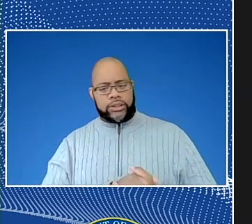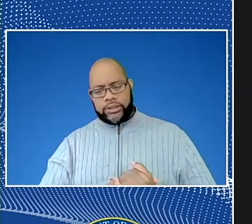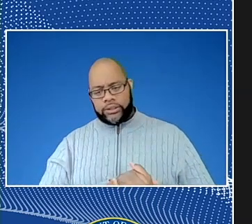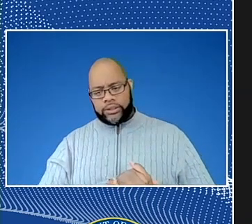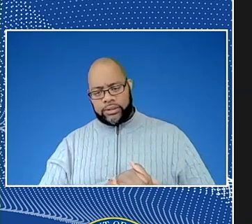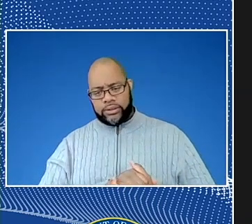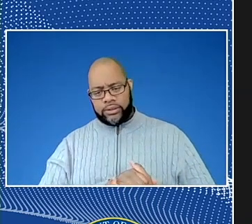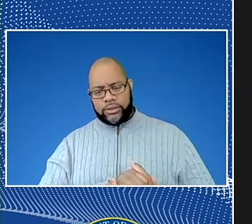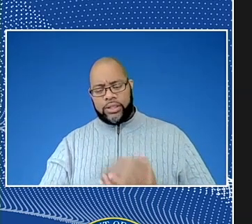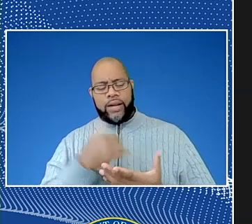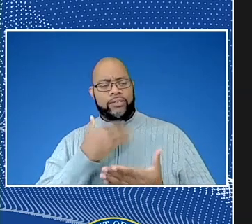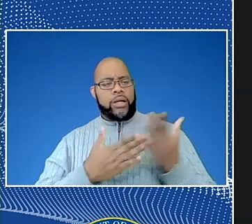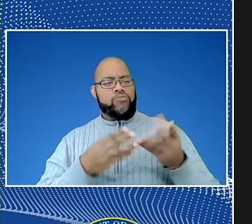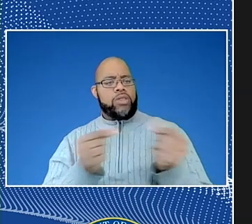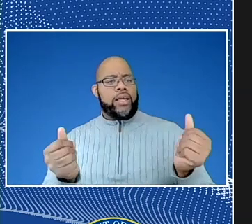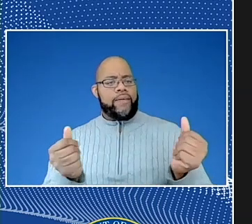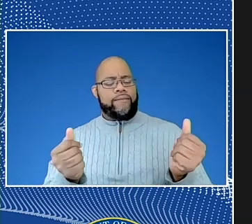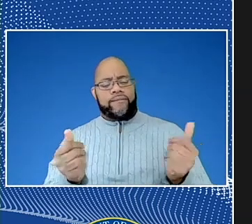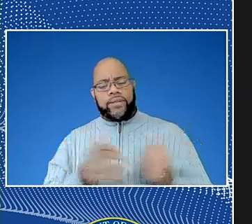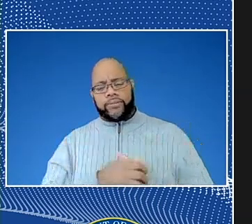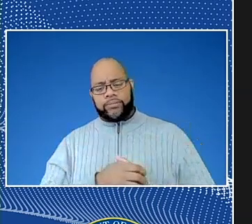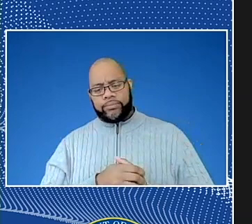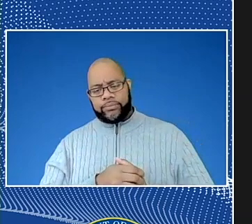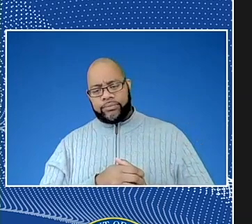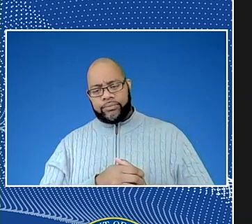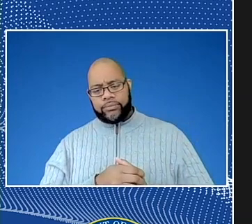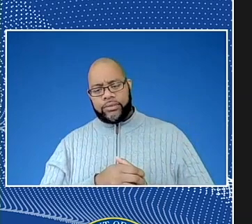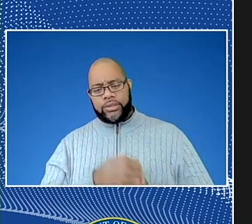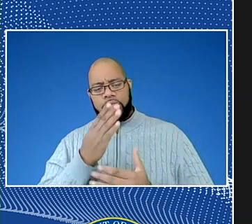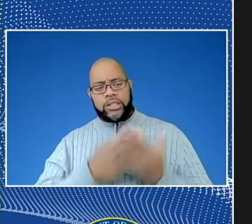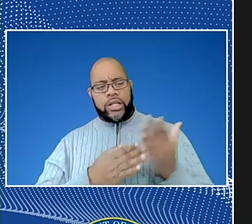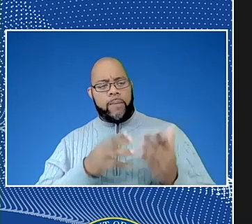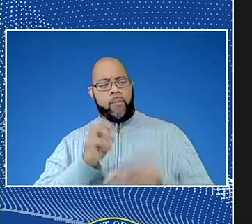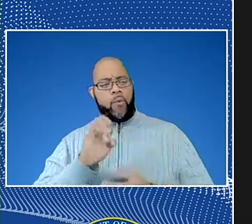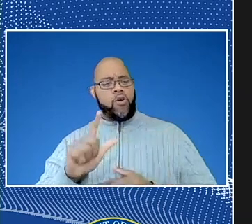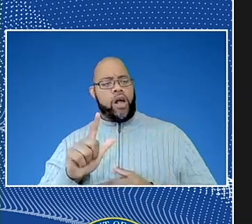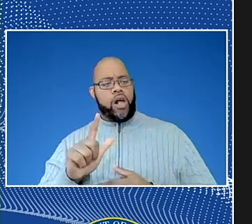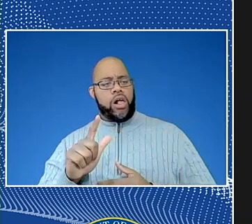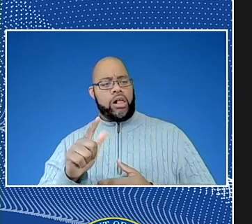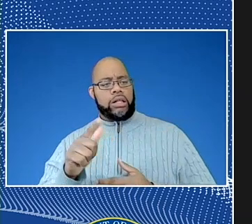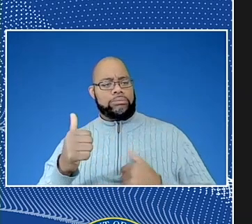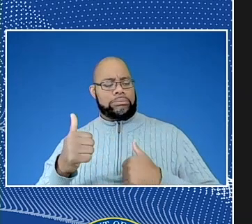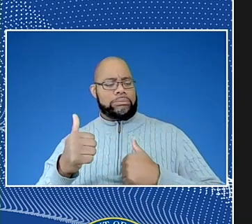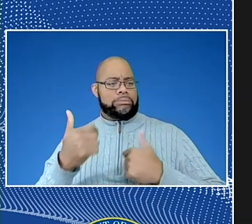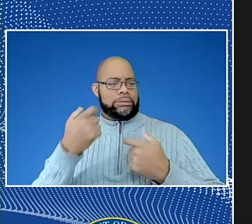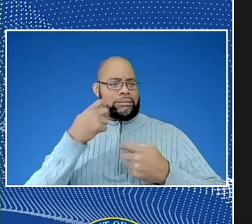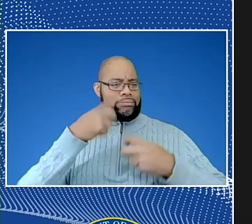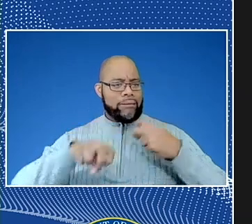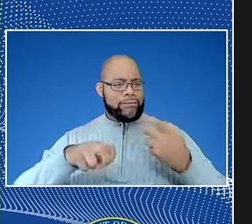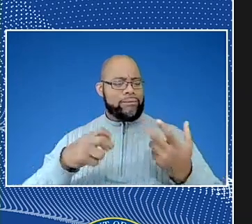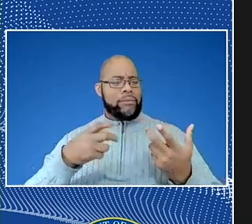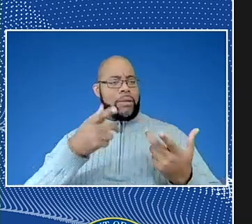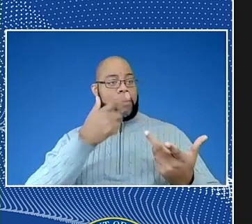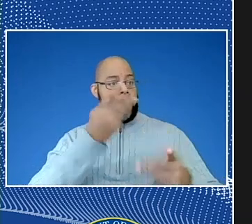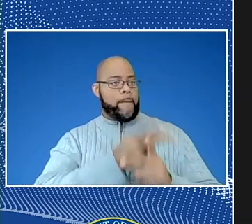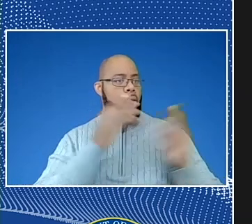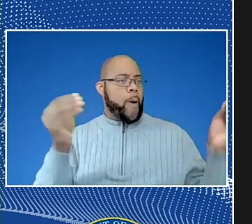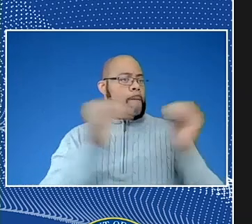type of relief could create some type of moral hazard where they may borrow more, I think is the suggestion there.